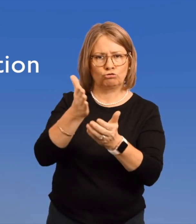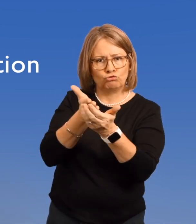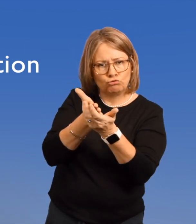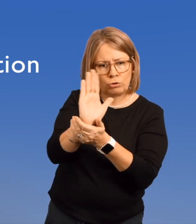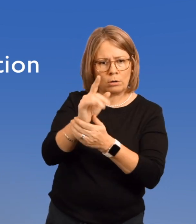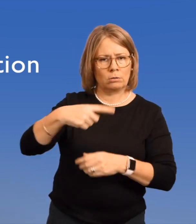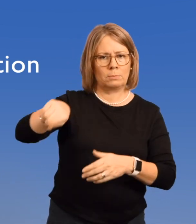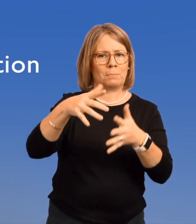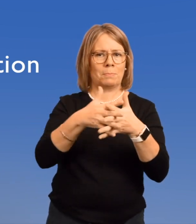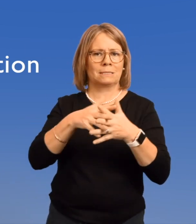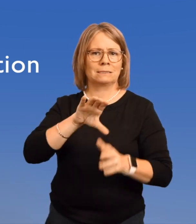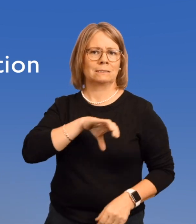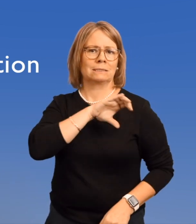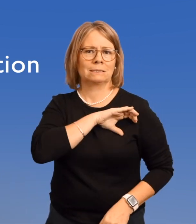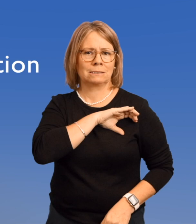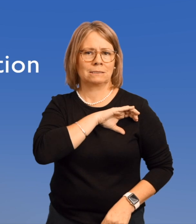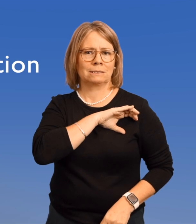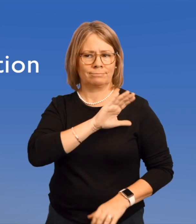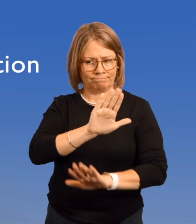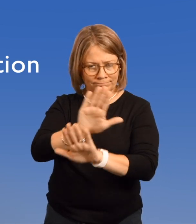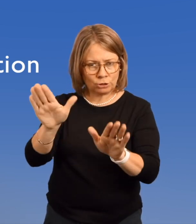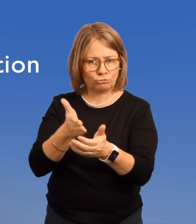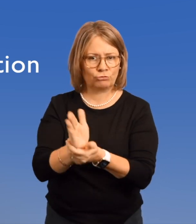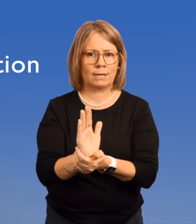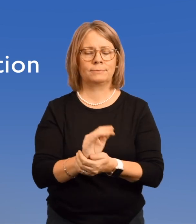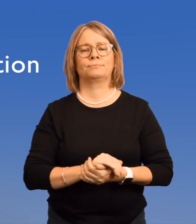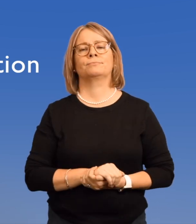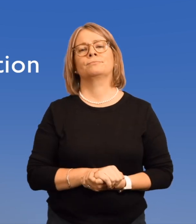to the rights of all American citizens.